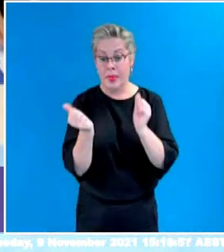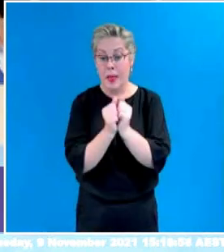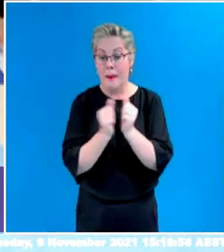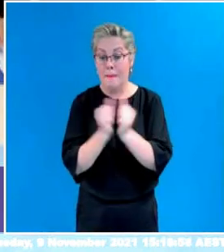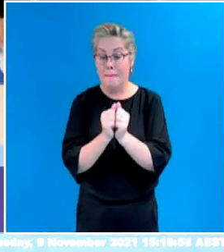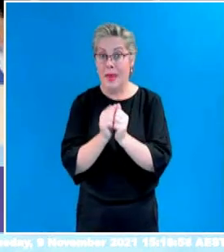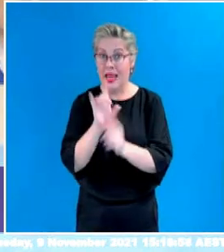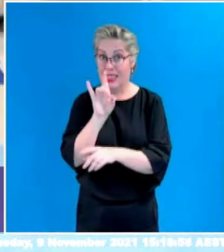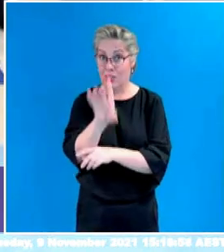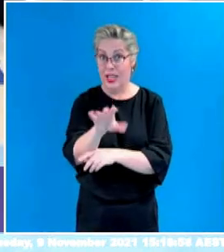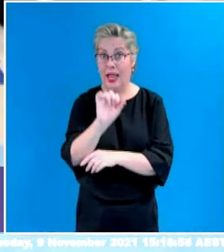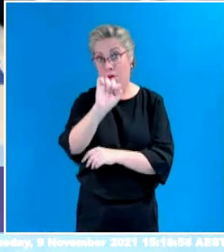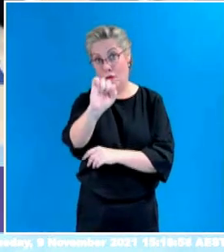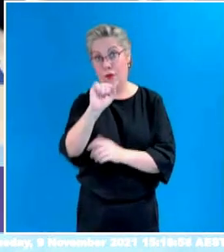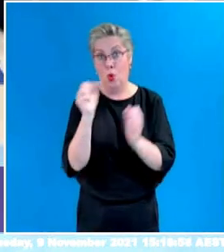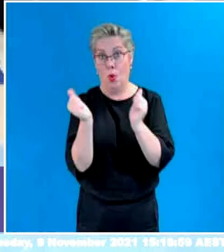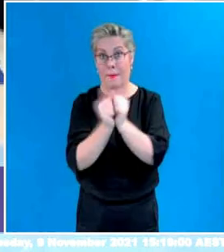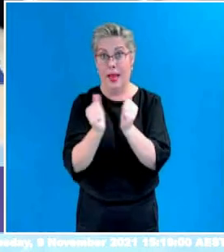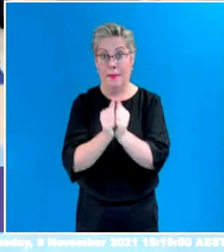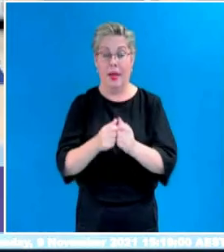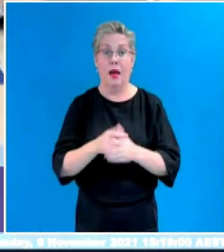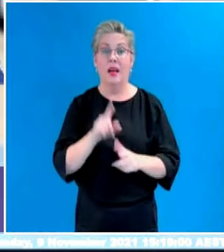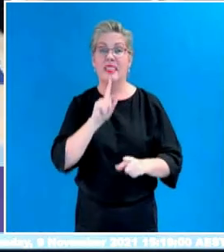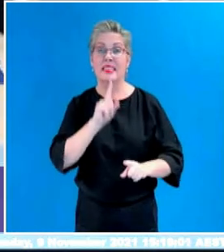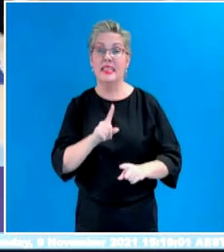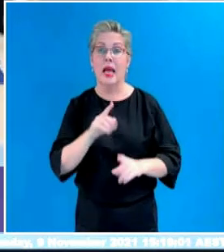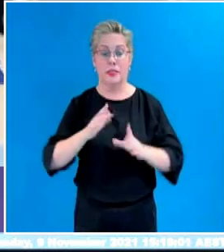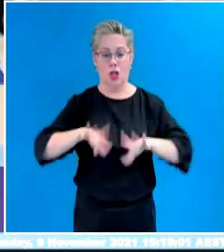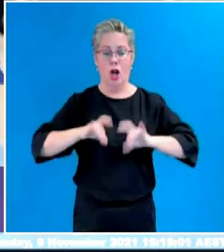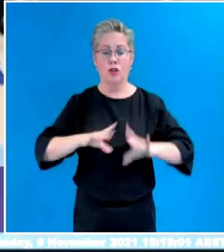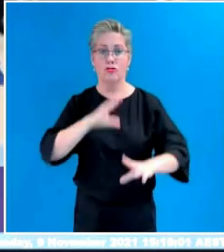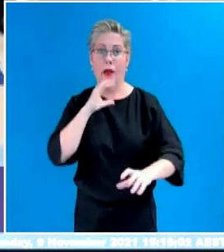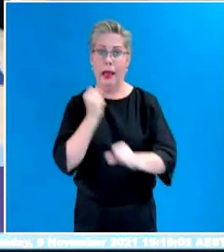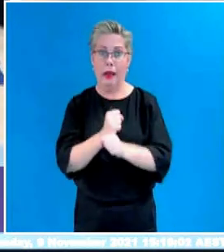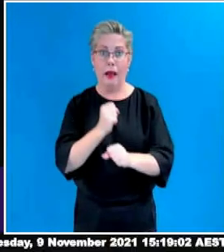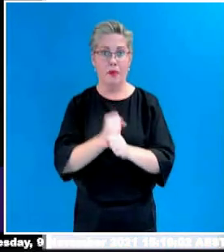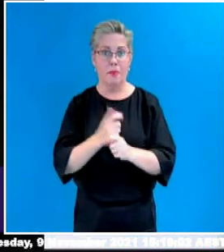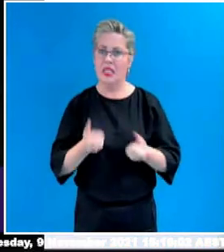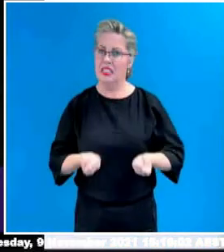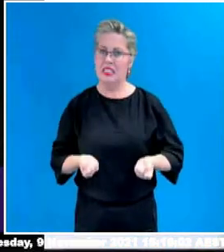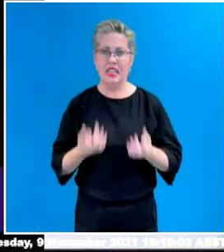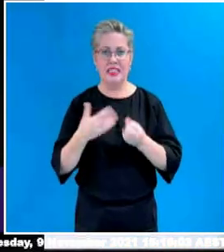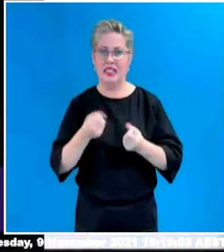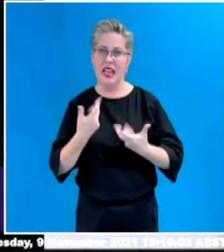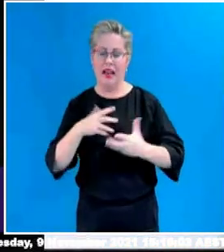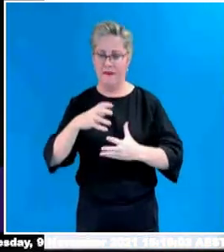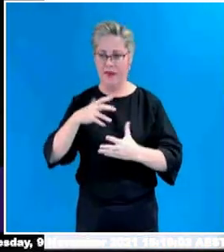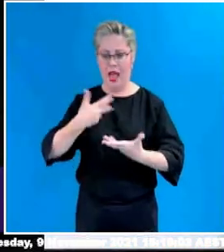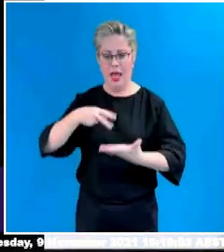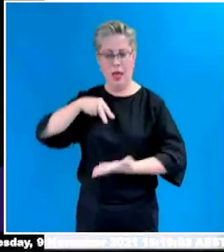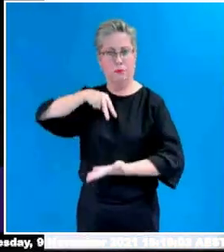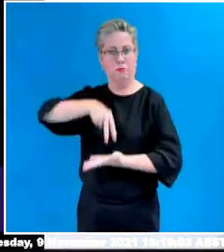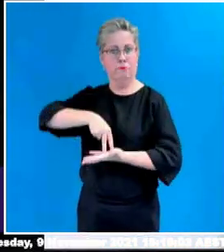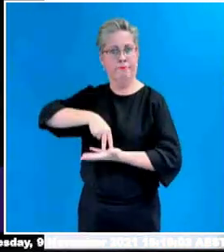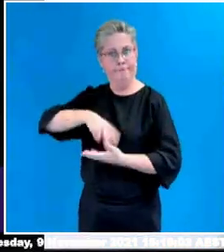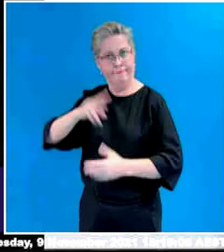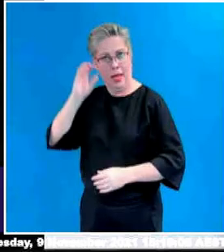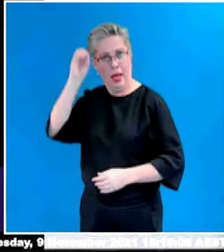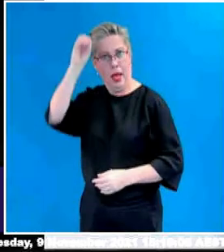No, the Australian Government does not have a position on whether the CRPD incorporates transformative equality.